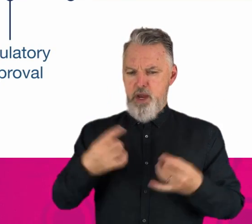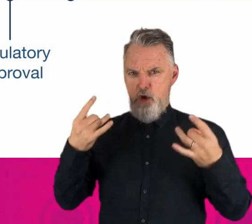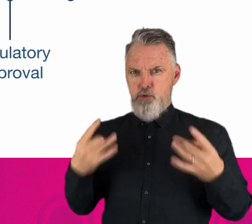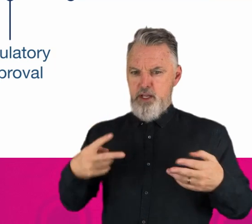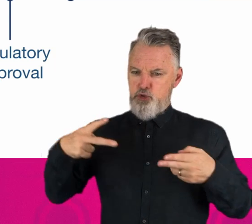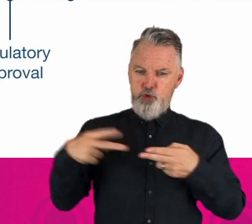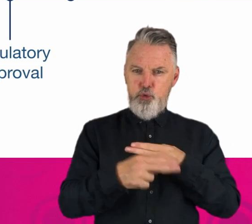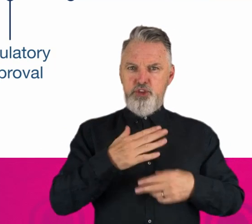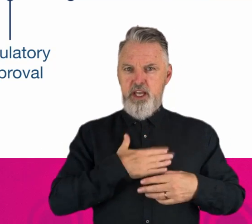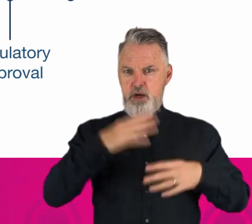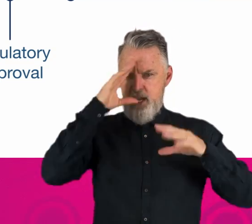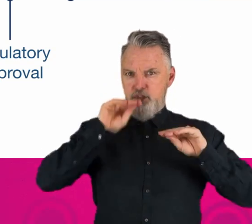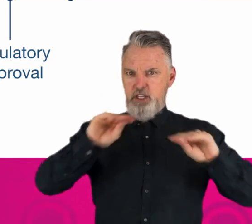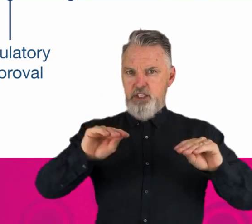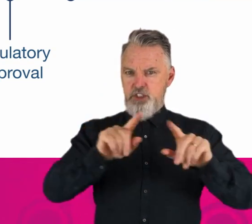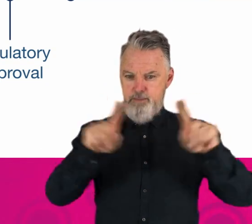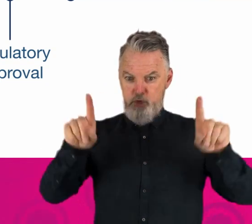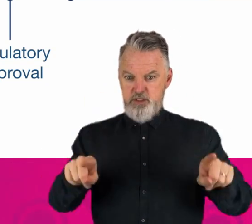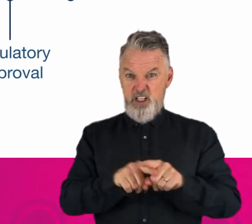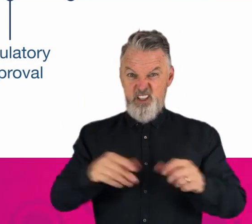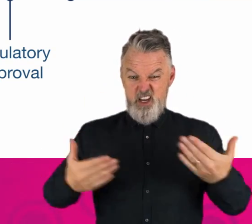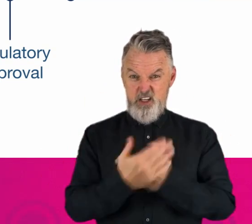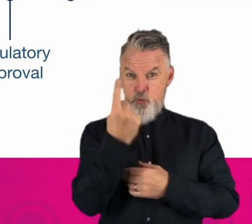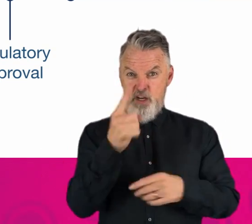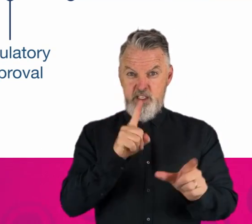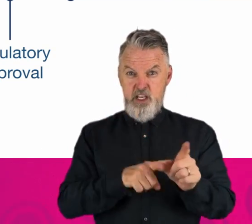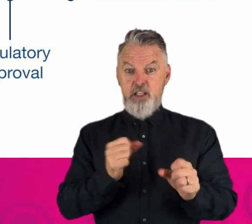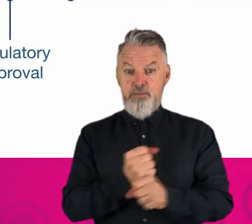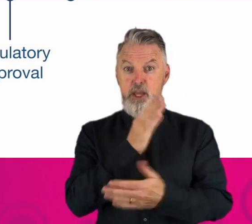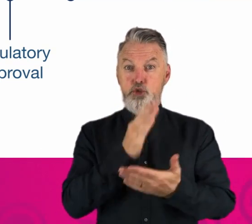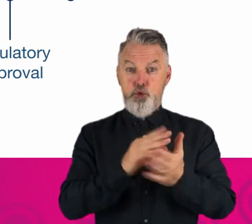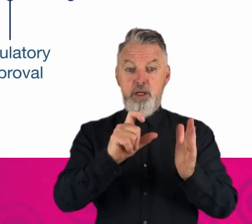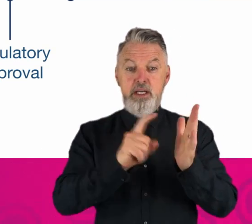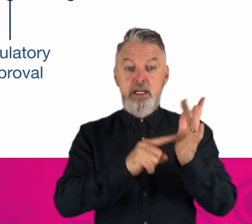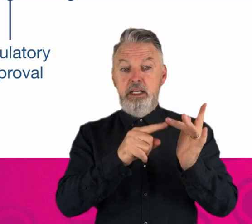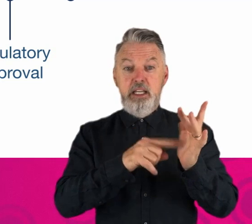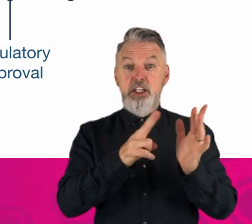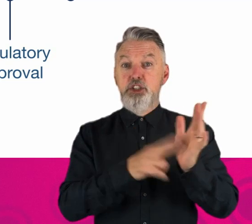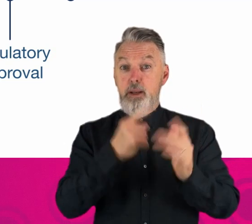our educational monitor in less than a year, ensuring clinicians are getting trained on our device